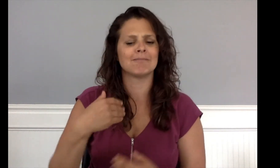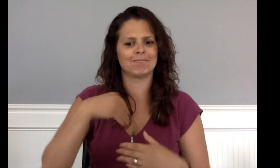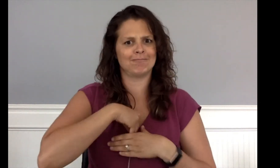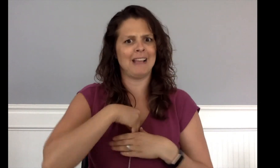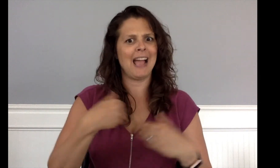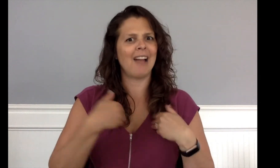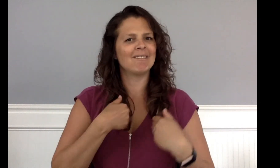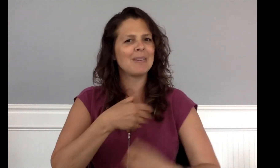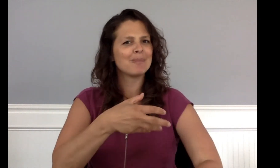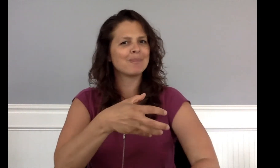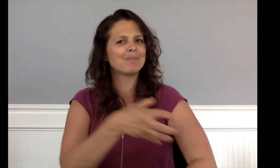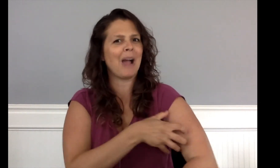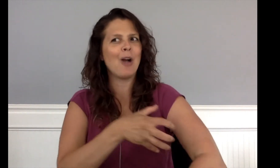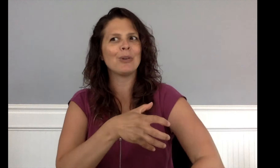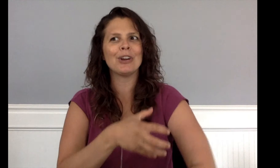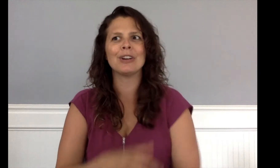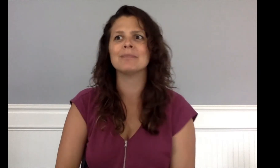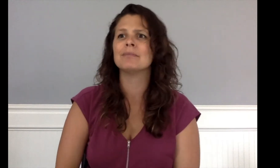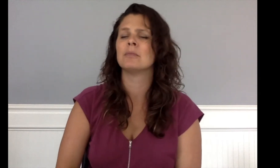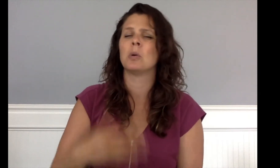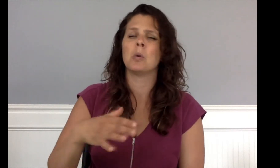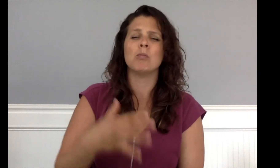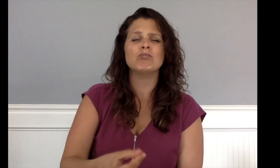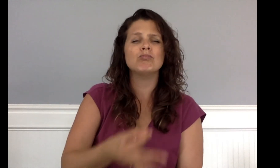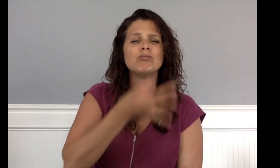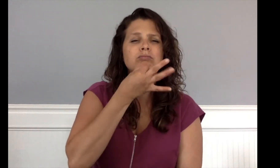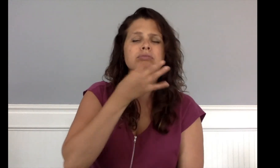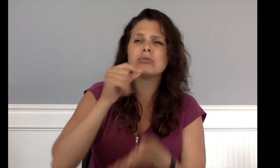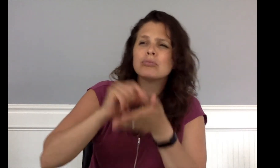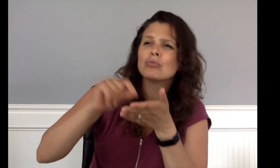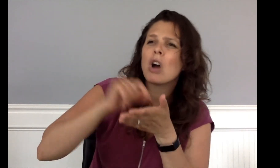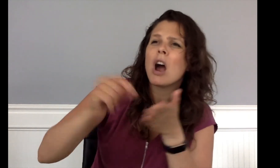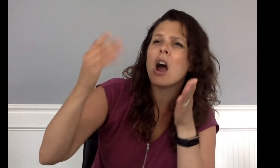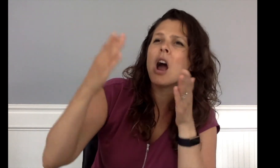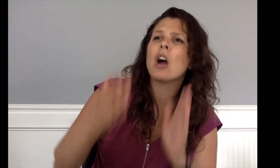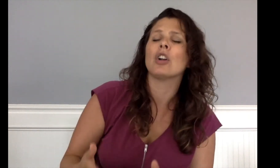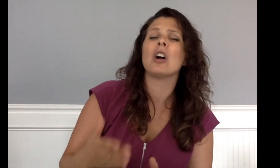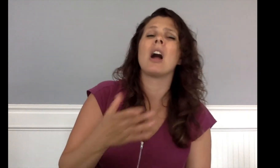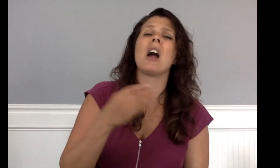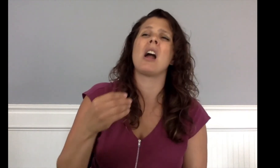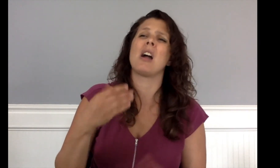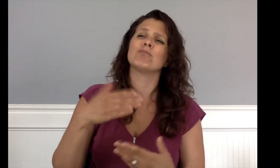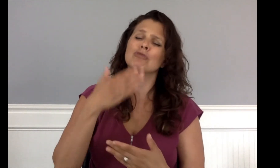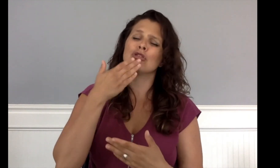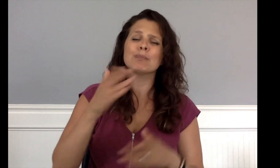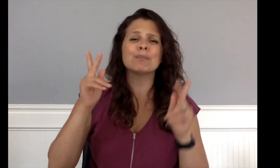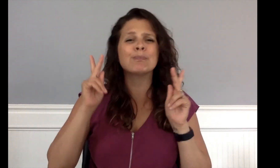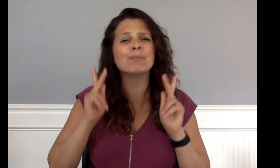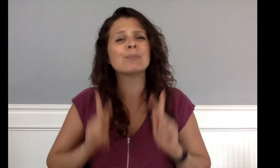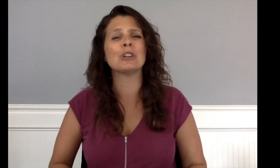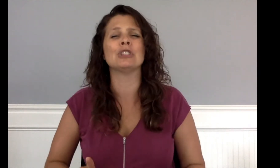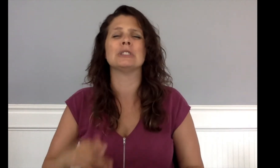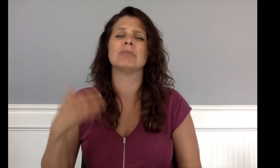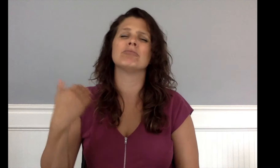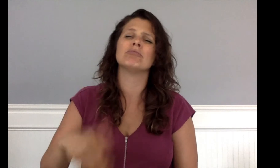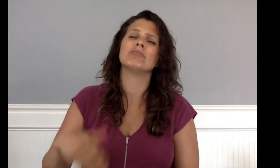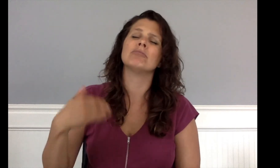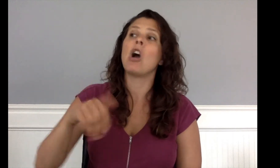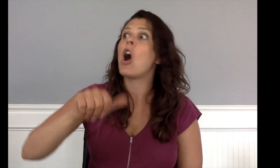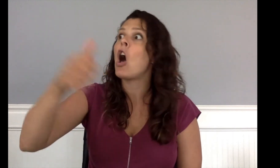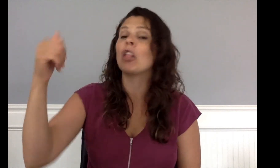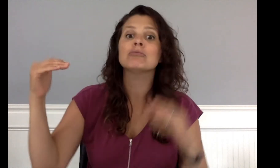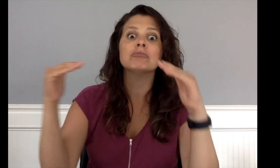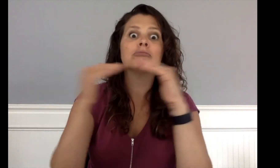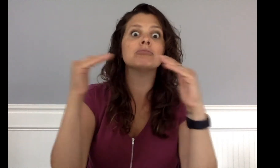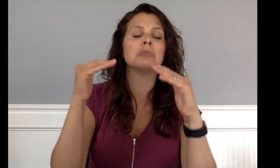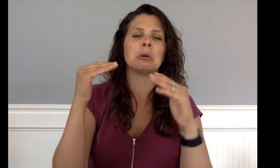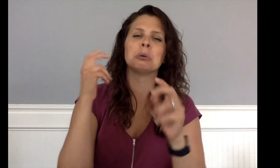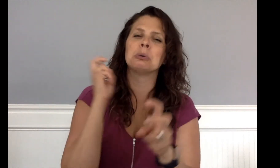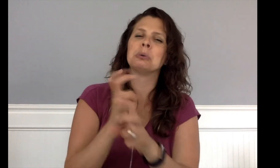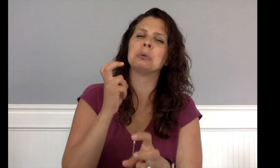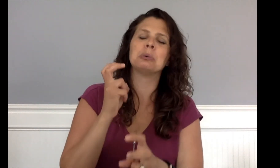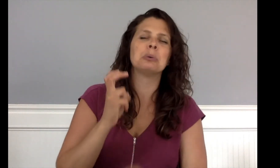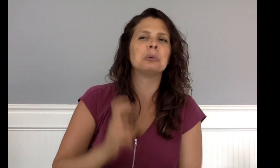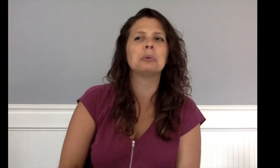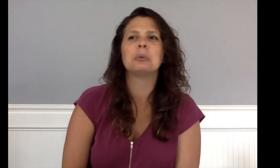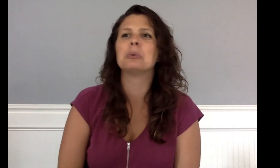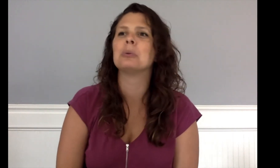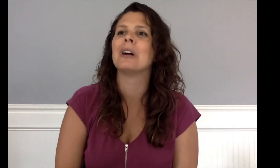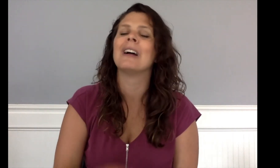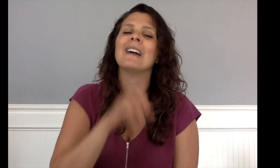"power. A better writer and a better human being cannot be found."